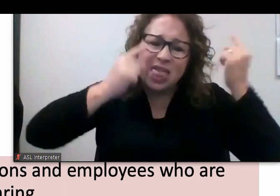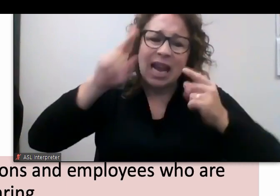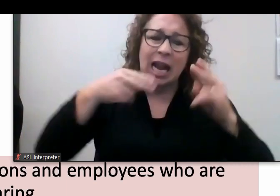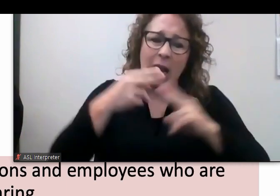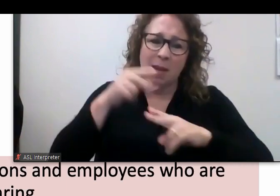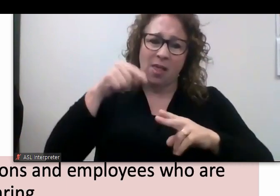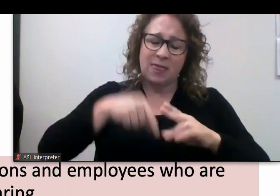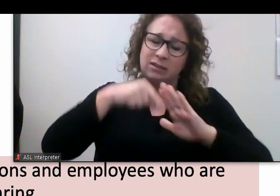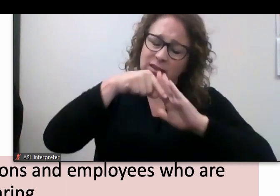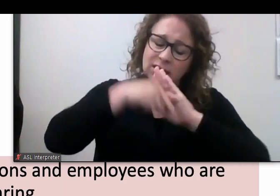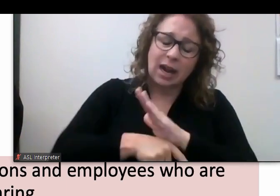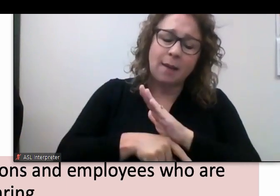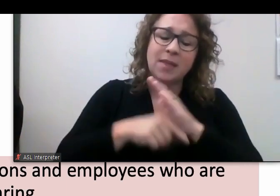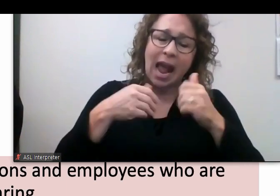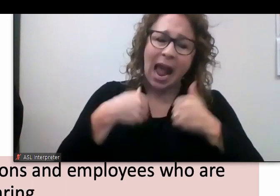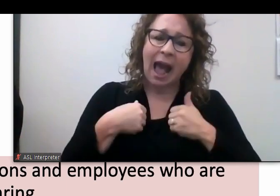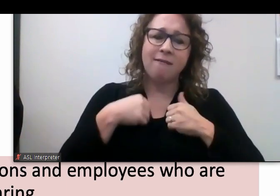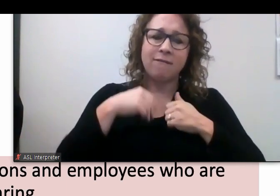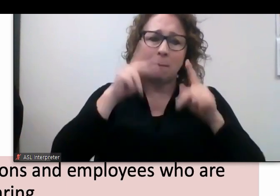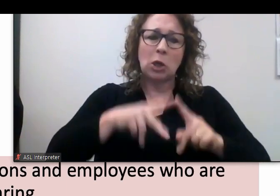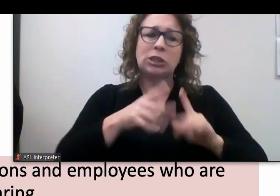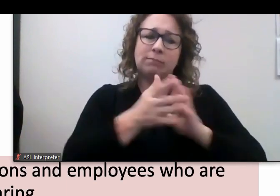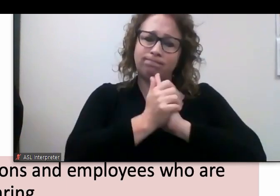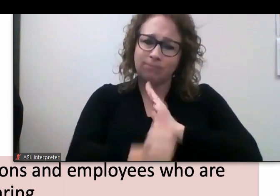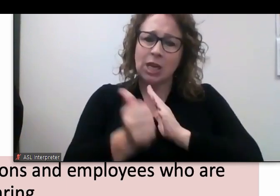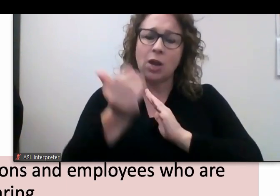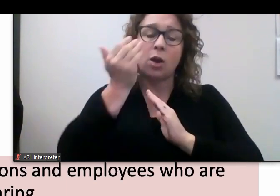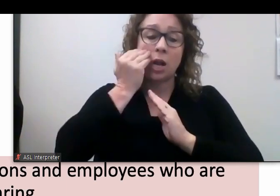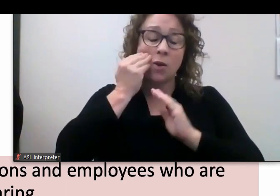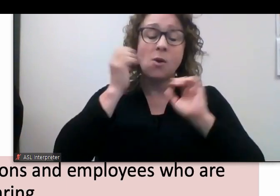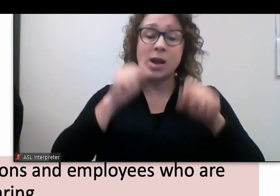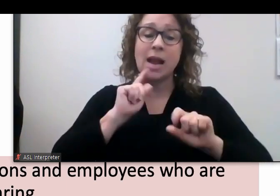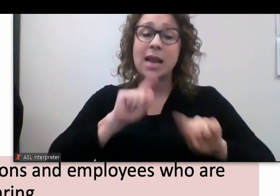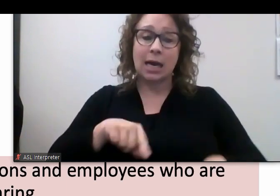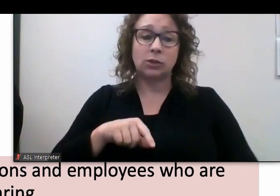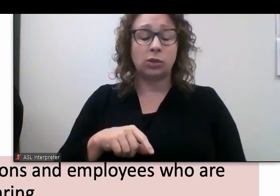and having a dedicated person. And you can always say "I am not sure of the answer,